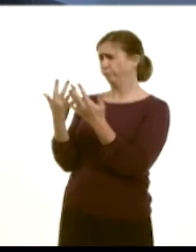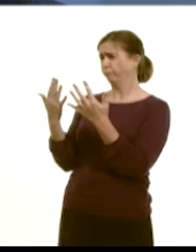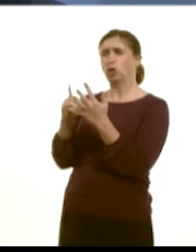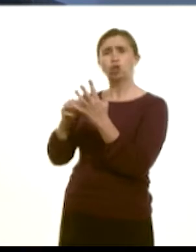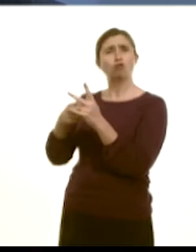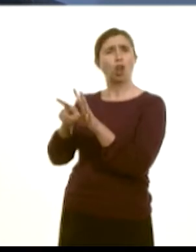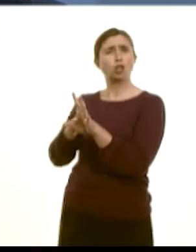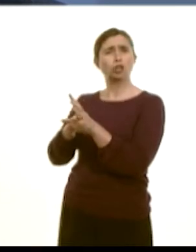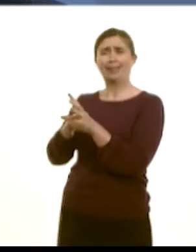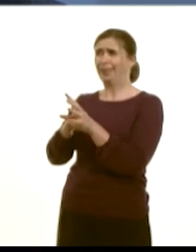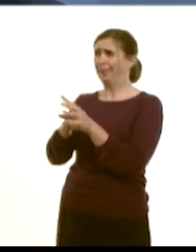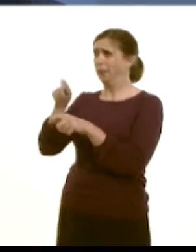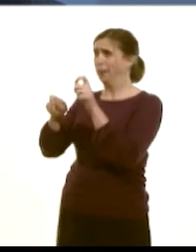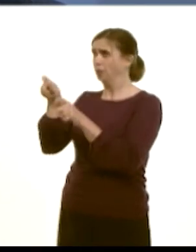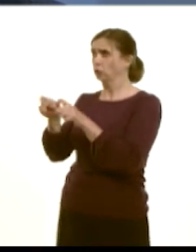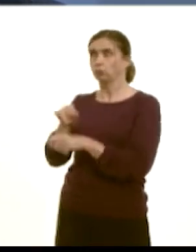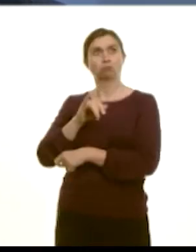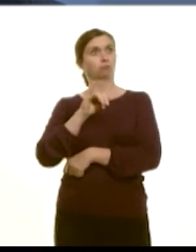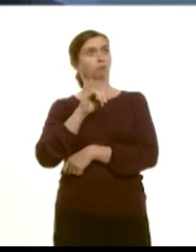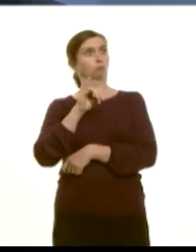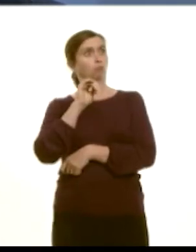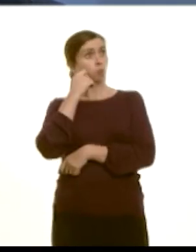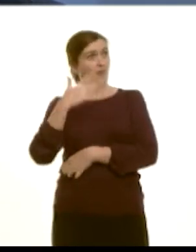has been drafted by that particular health board and, in particular, the director of